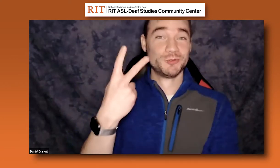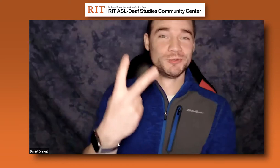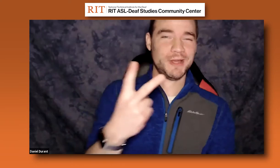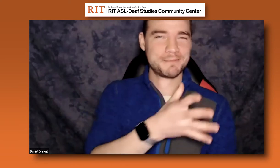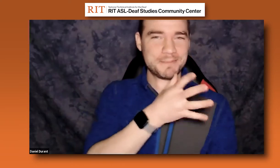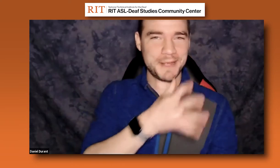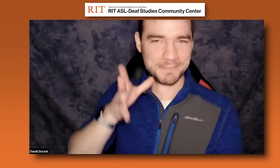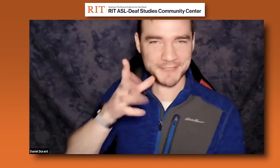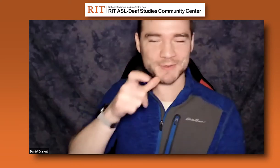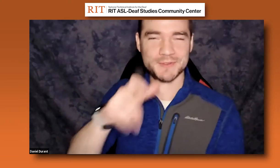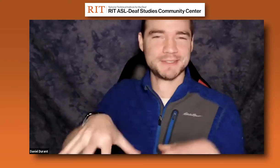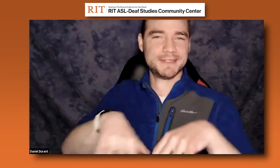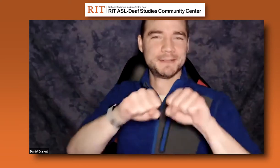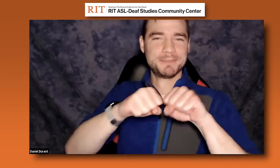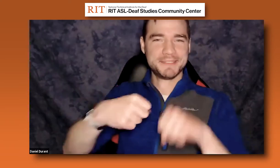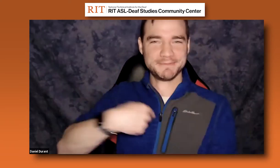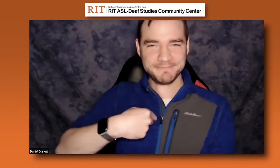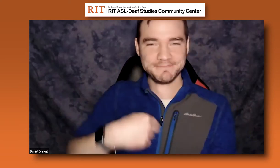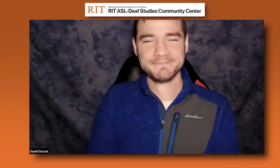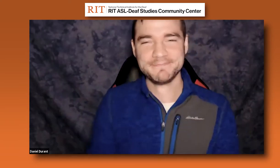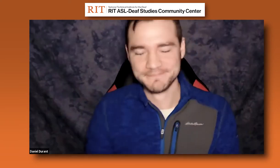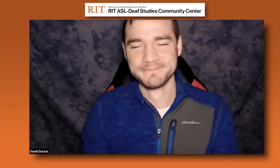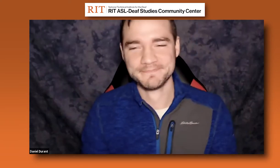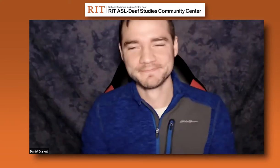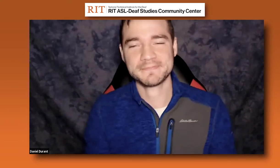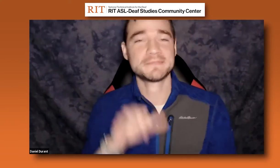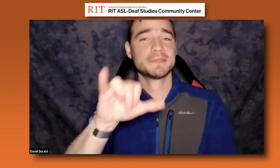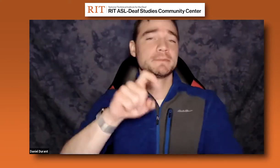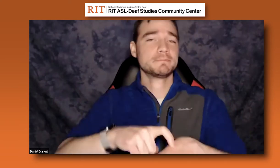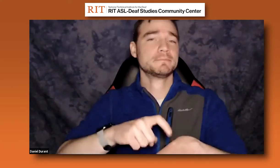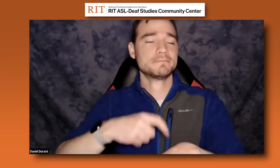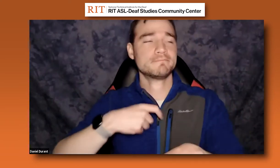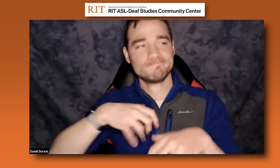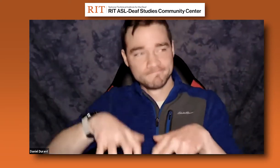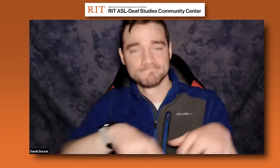So basically, I have two moms that adopted me.